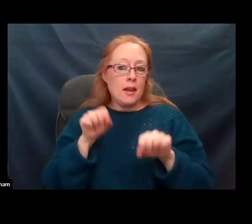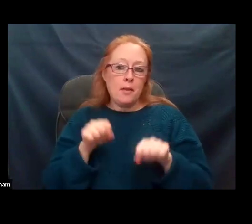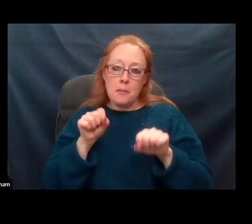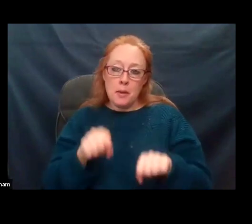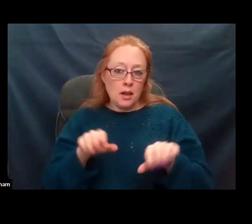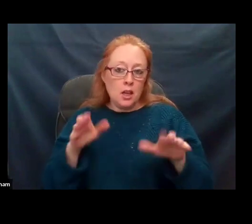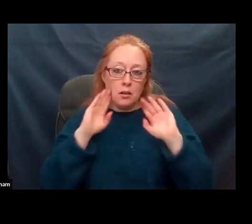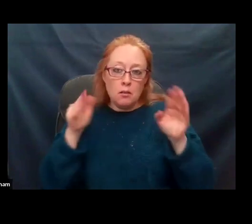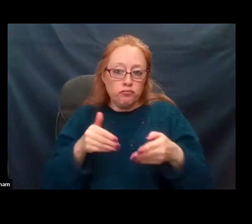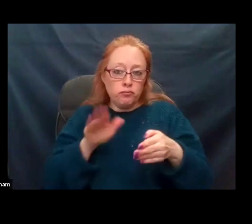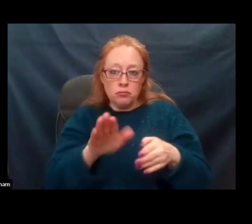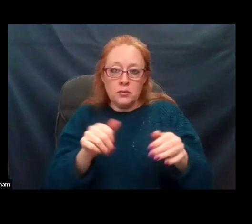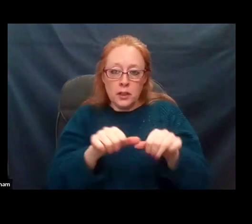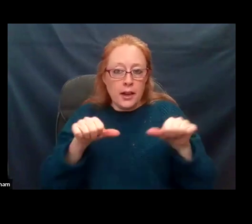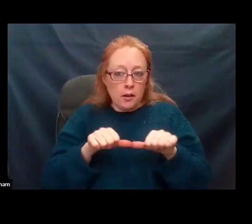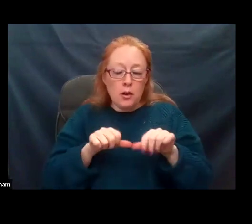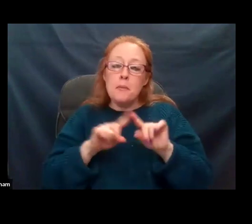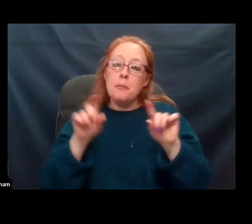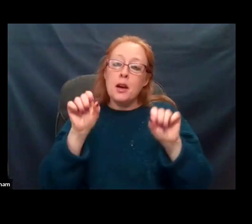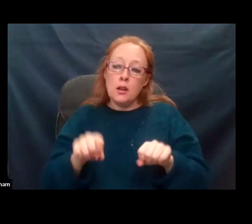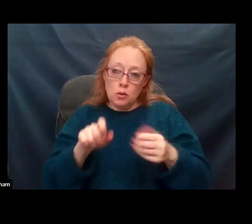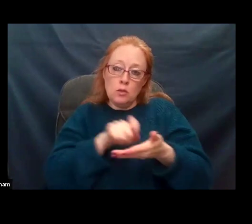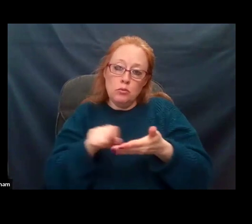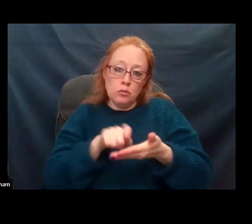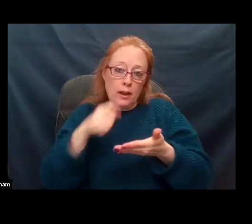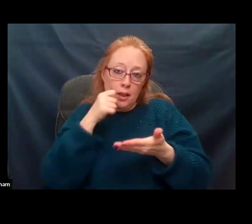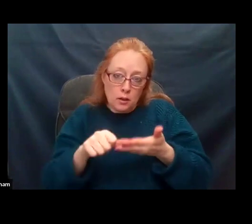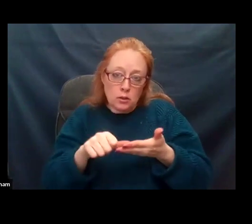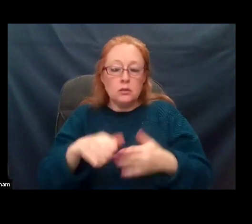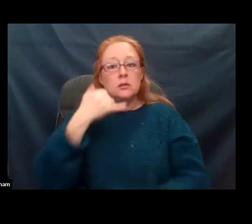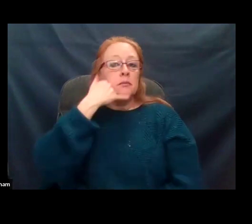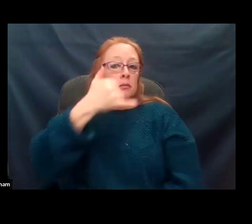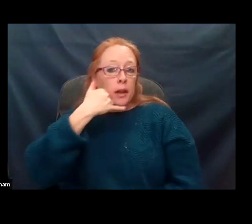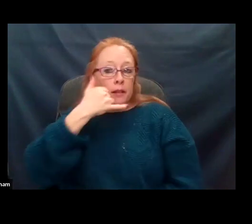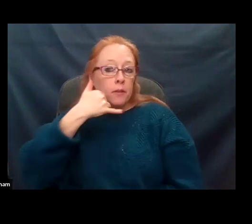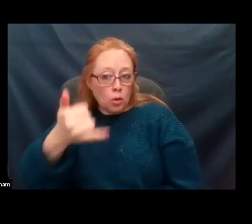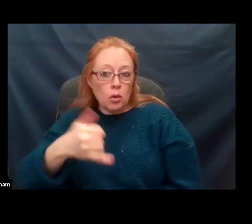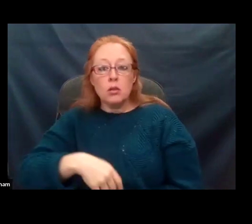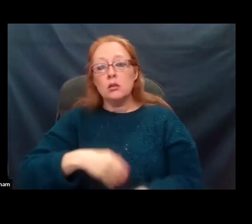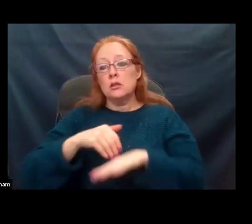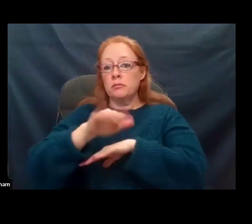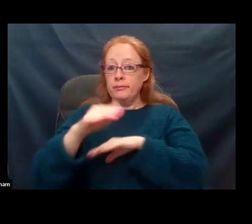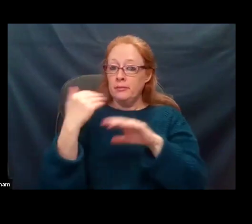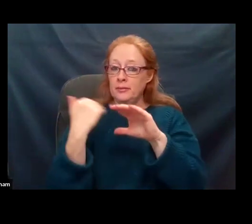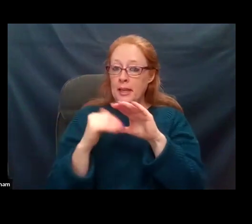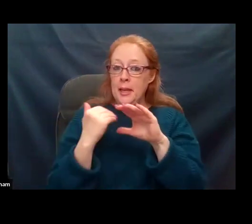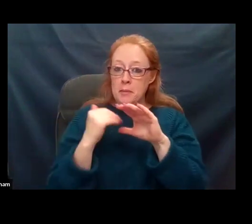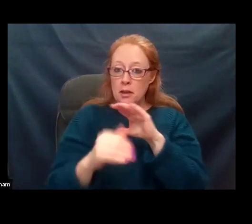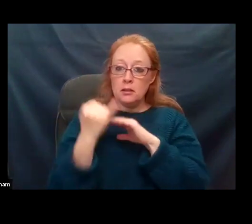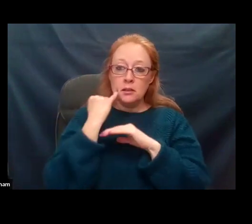Maybe you don't each have the ability to do that.